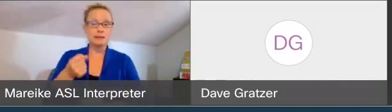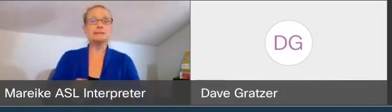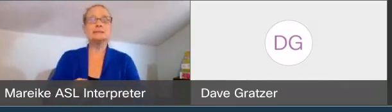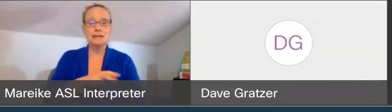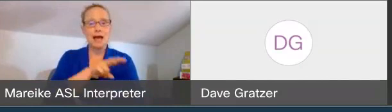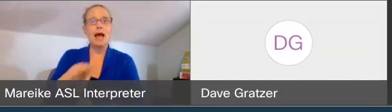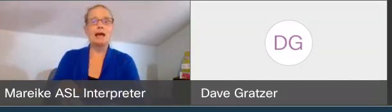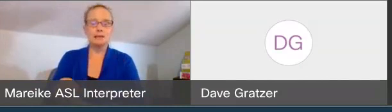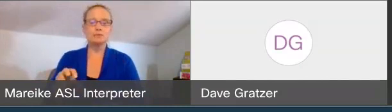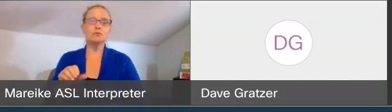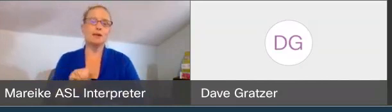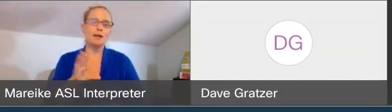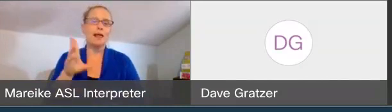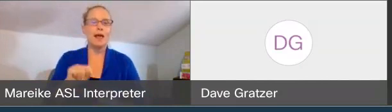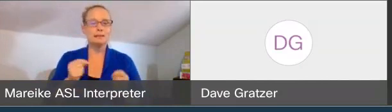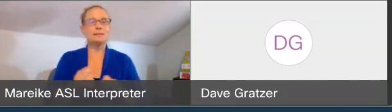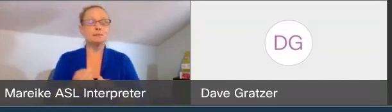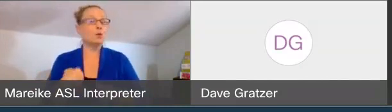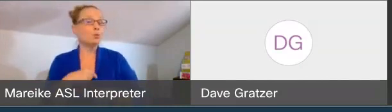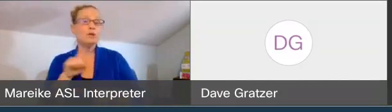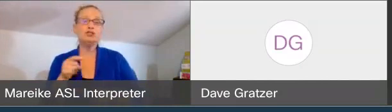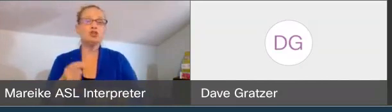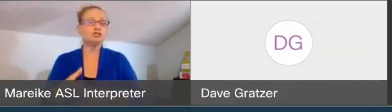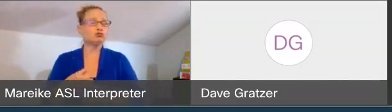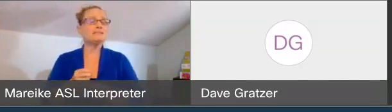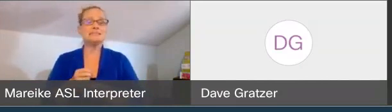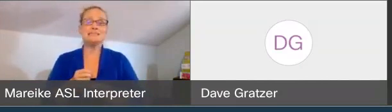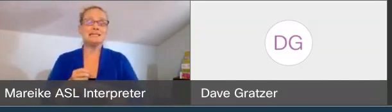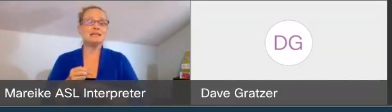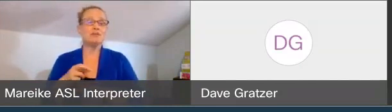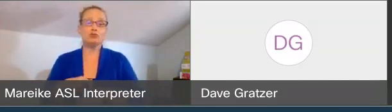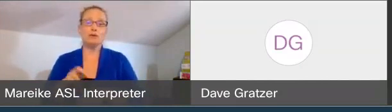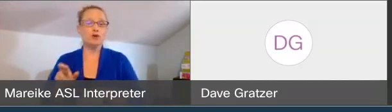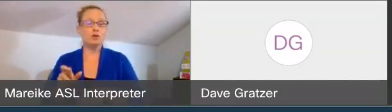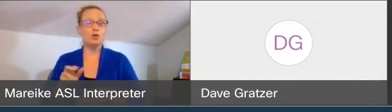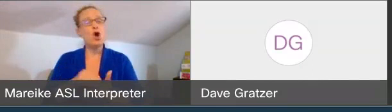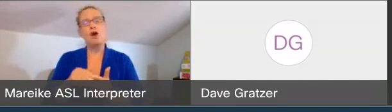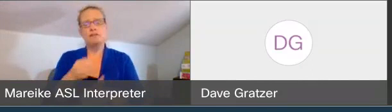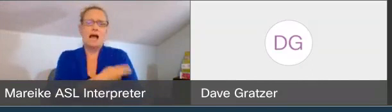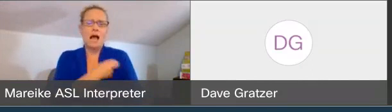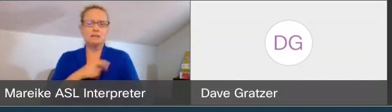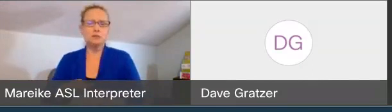the receiving end of those assignments. A lot of times it's a hospital or some kind of institution,